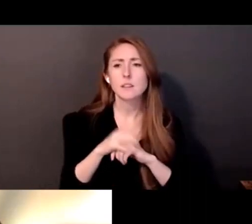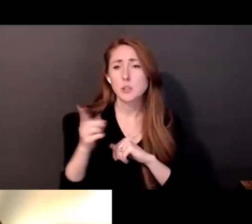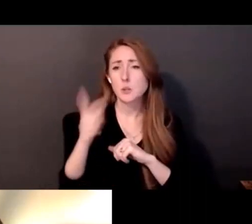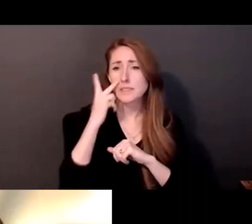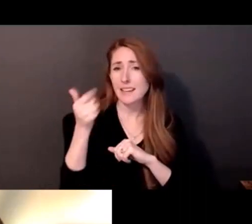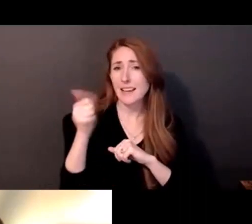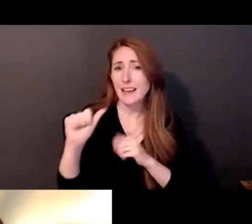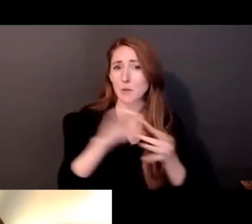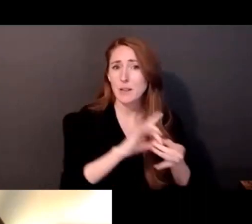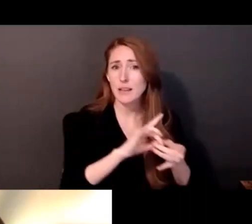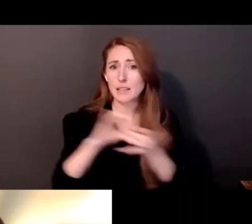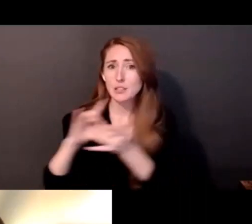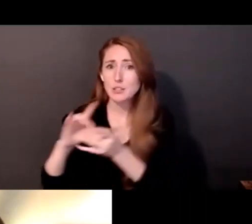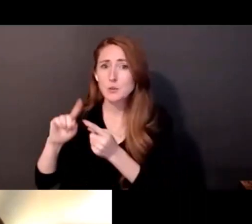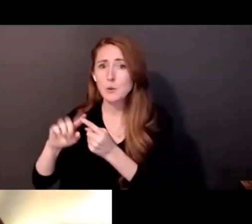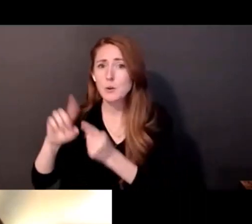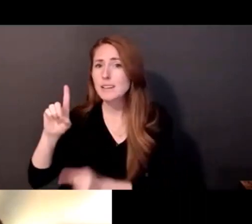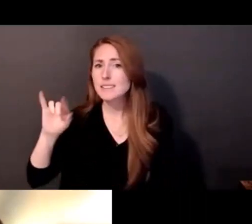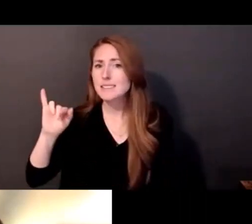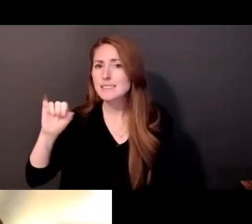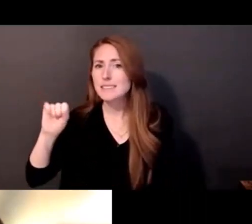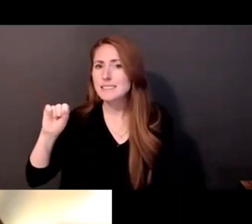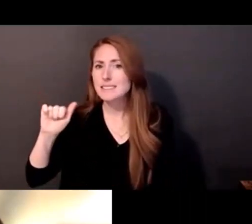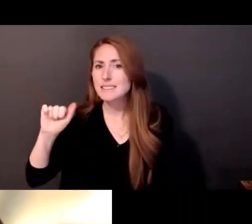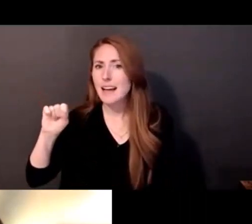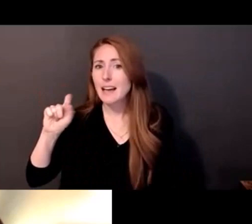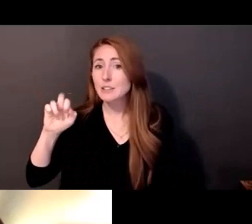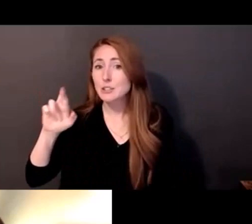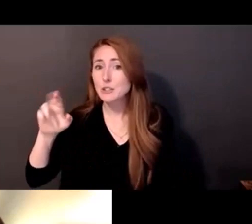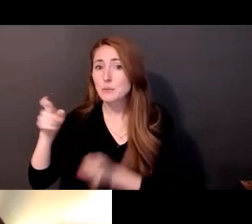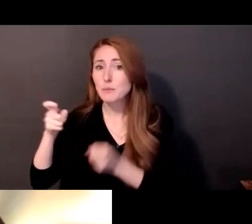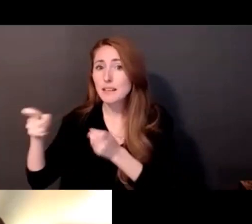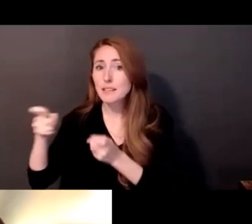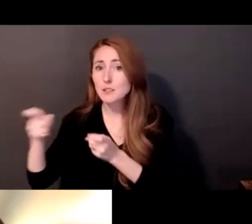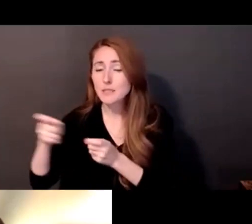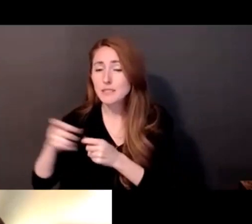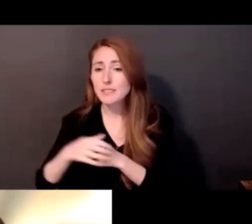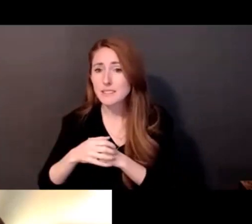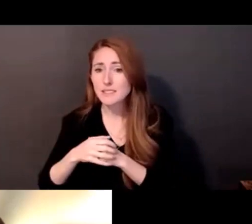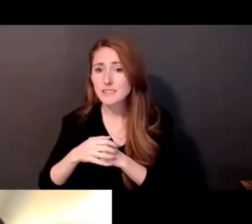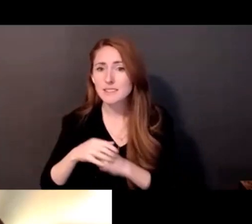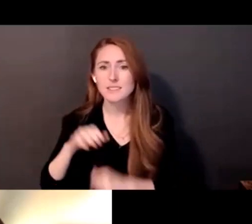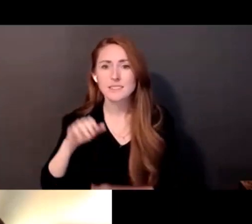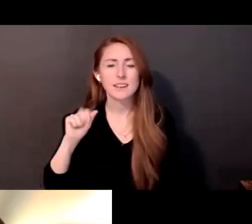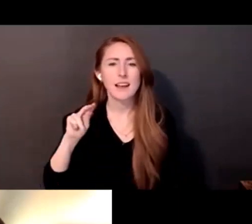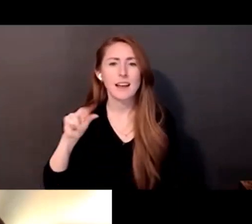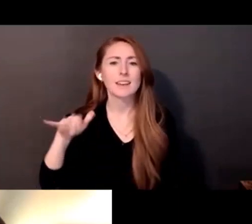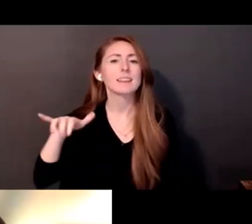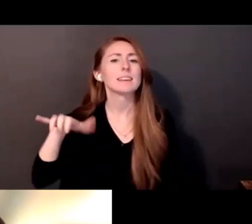Yes, for sure, because this was to prepare.